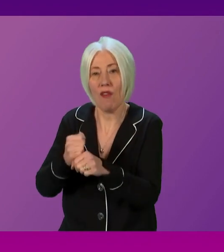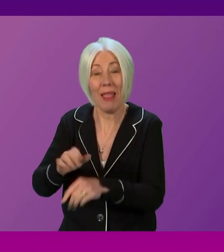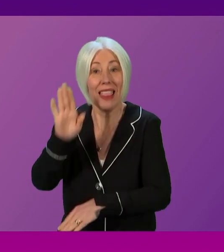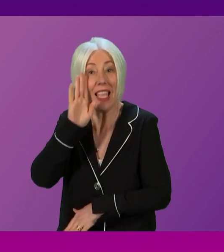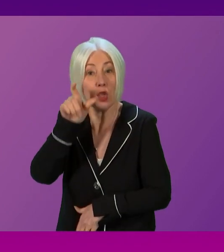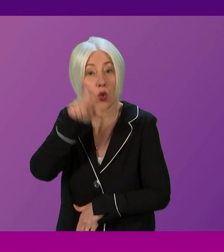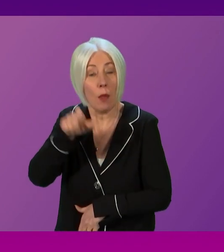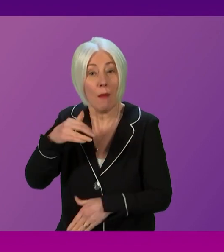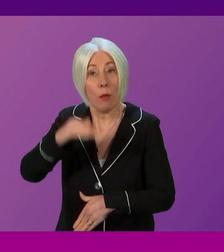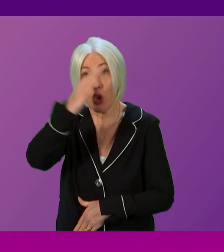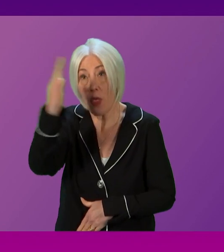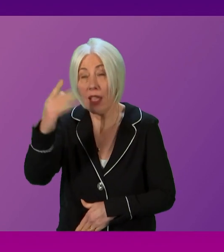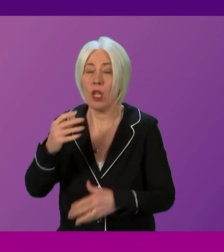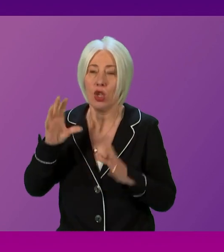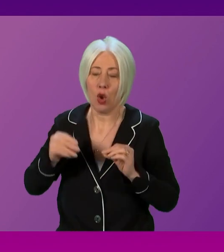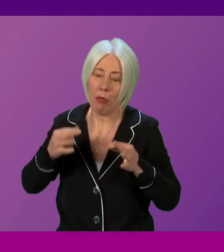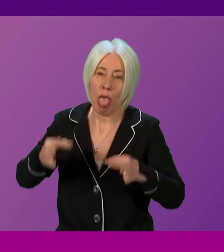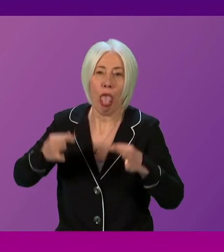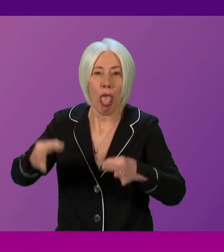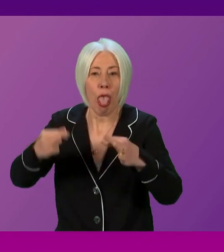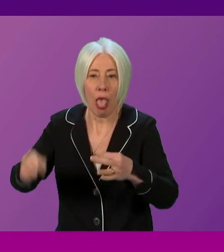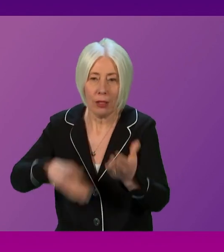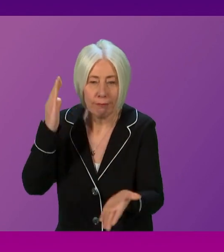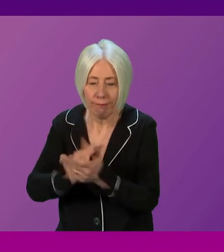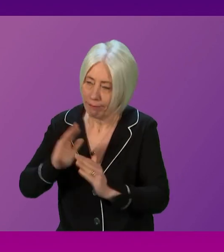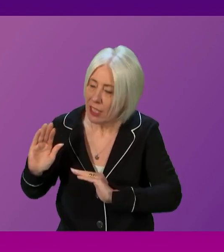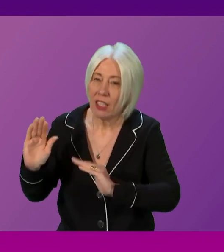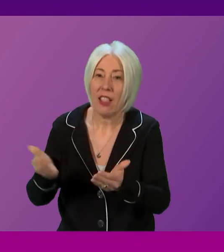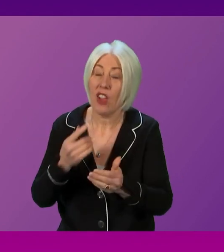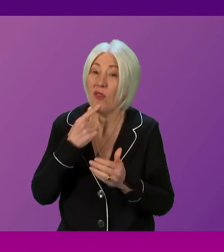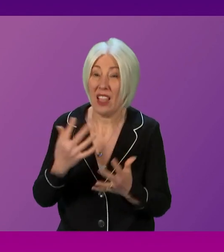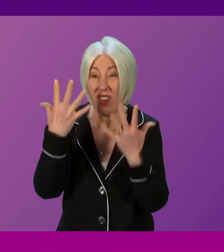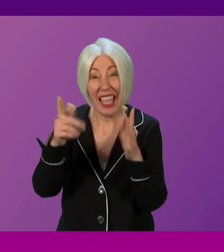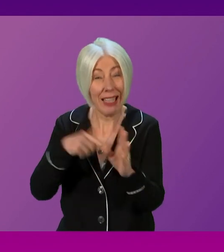stops the delaying tactics and delivers on its decade-old promise to dual that appalling road?